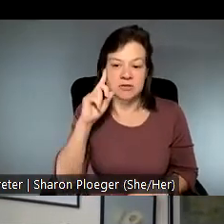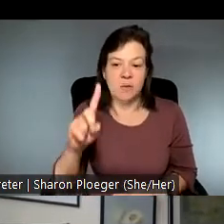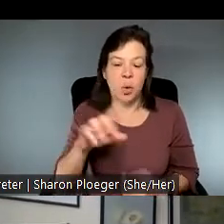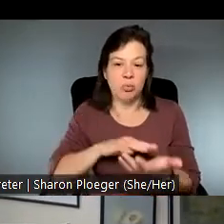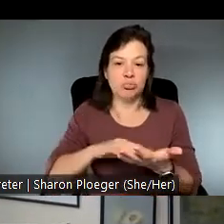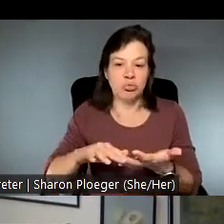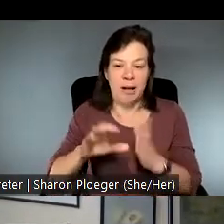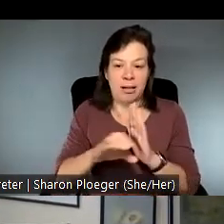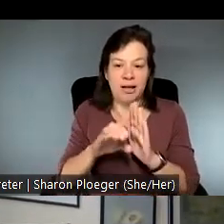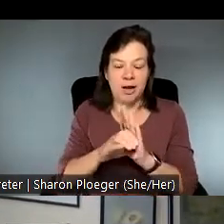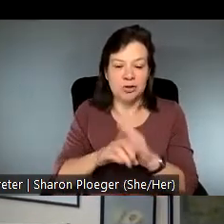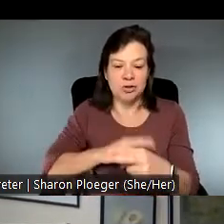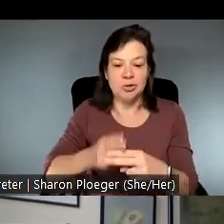also known as a Braille cell.